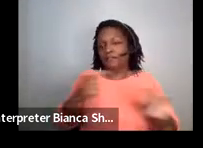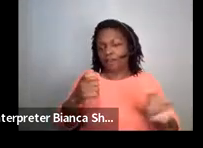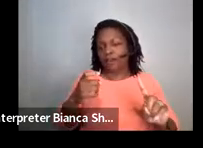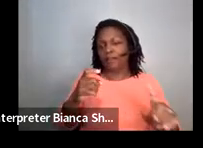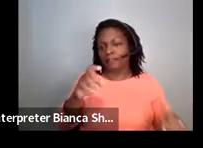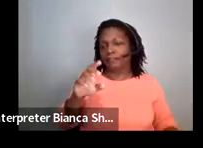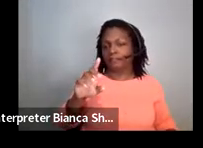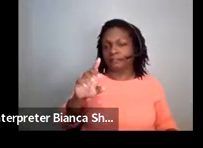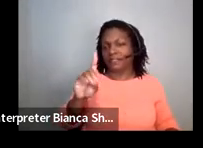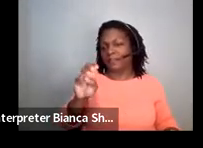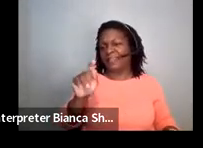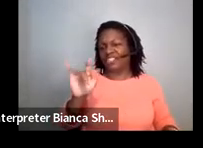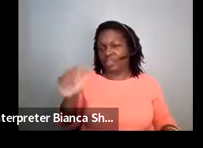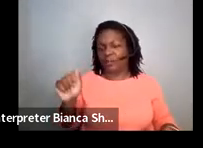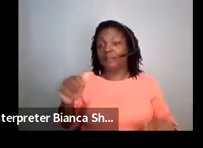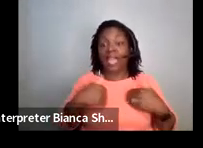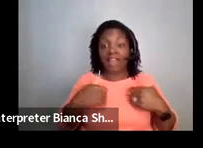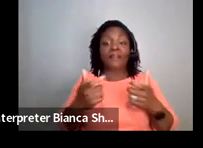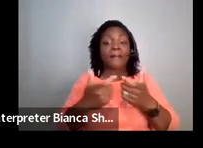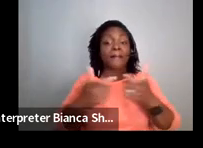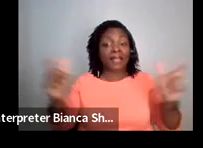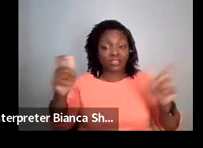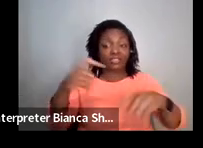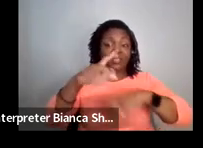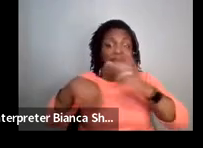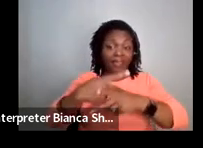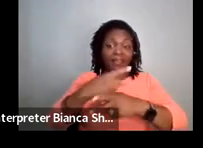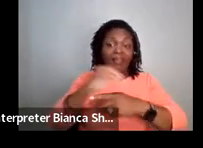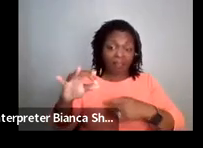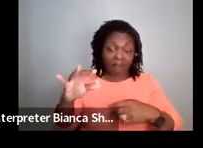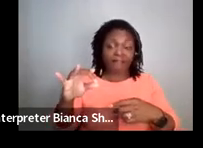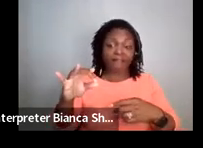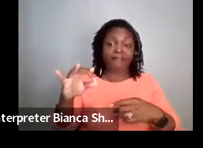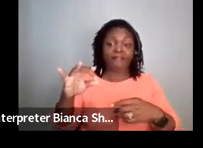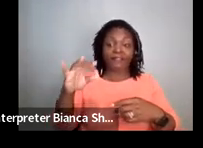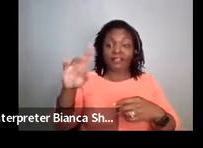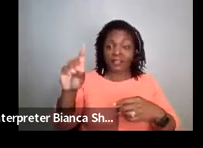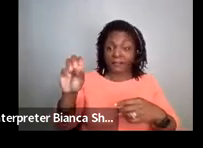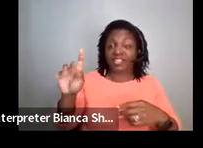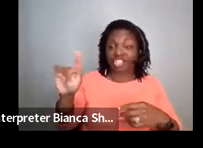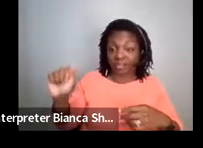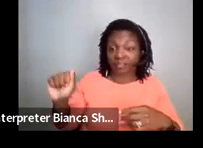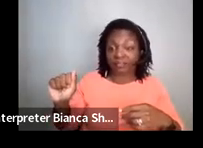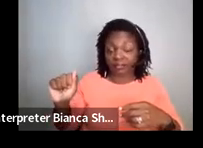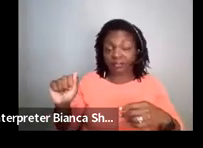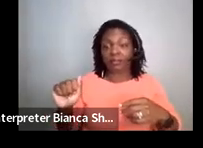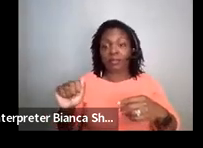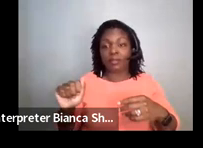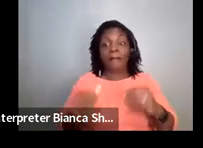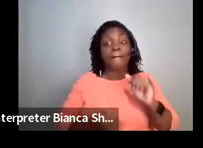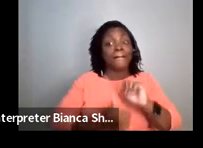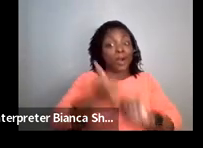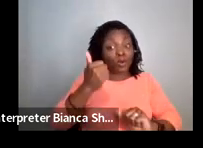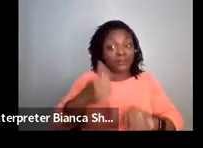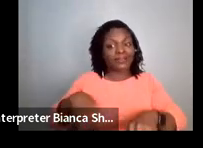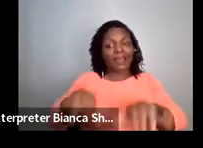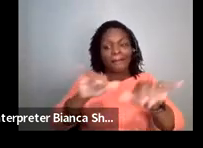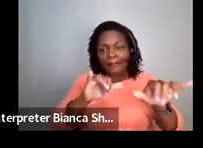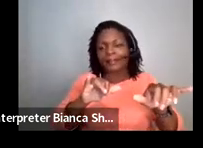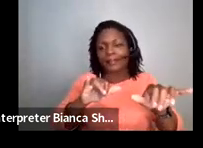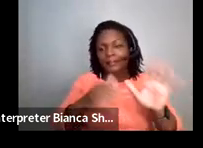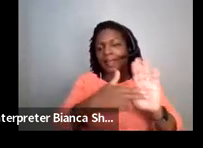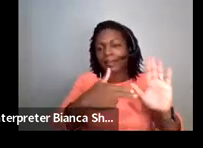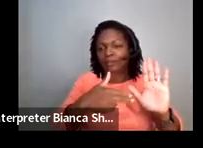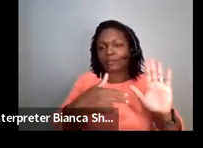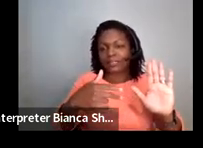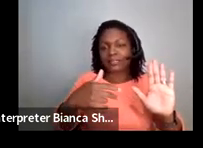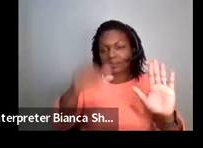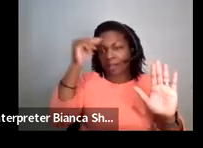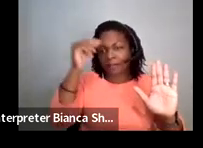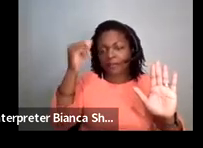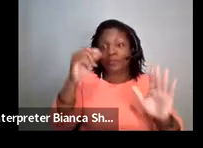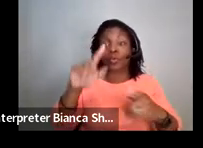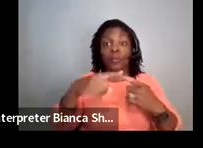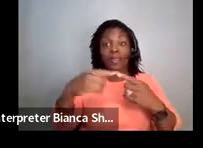Is that there are major types of dementia alzheimer's is the largest most commonly diagnosed when they tell you he's had a stroke he can't think the way he did that